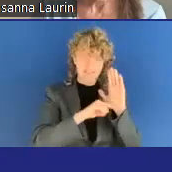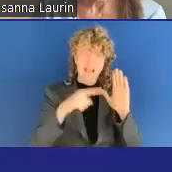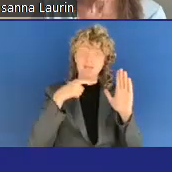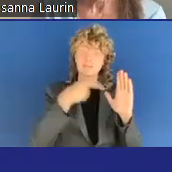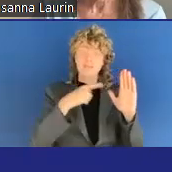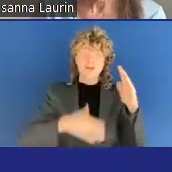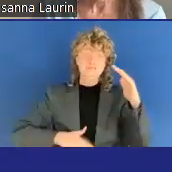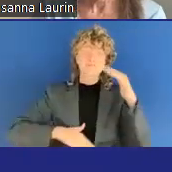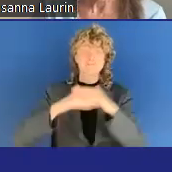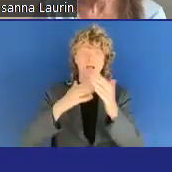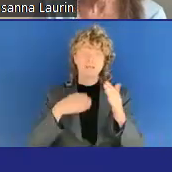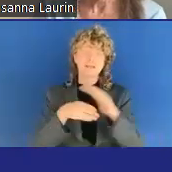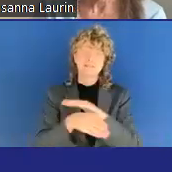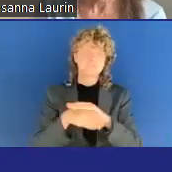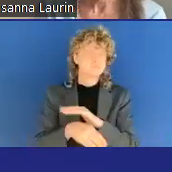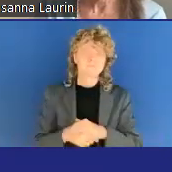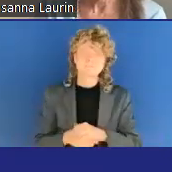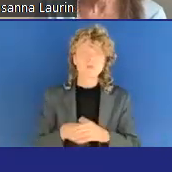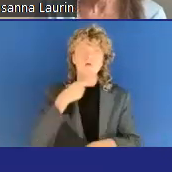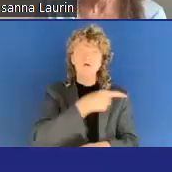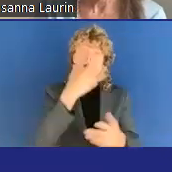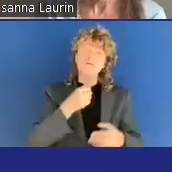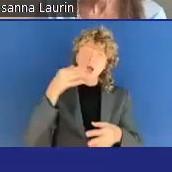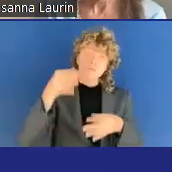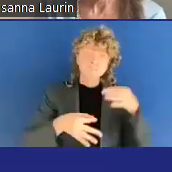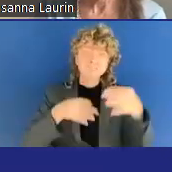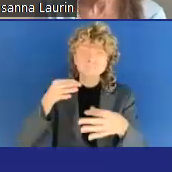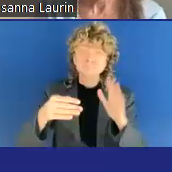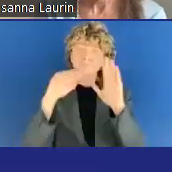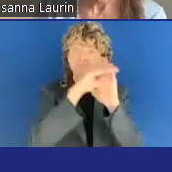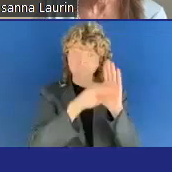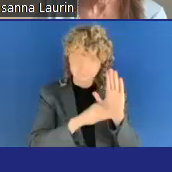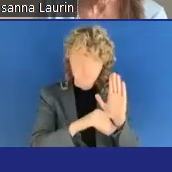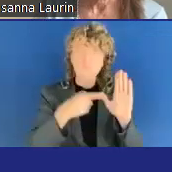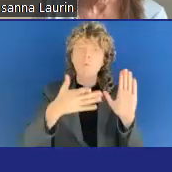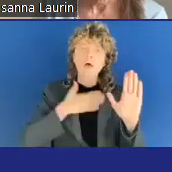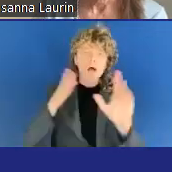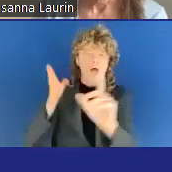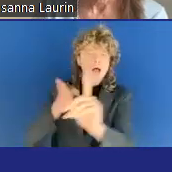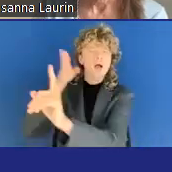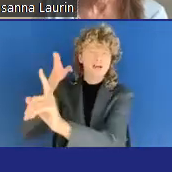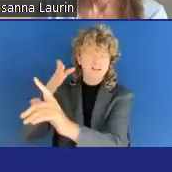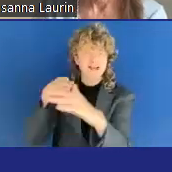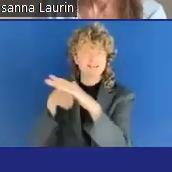we monitor and work with them on a regular basis. We are talking to other testing centers. We are, in a sense,